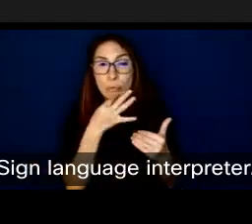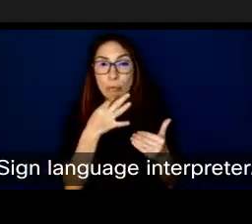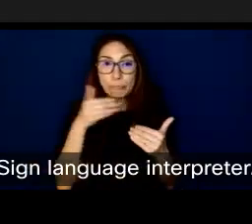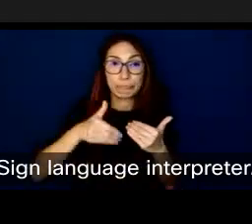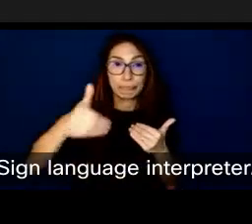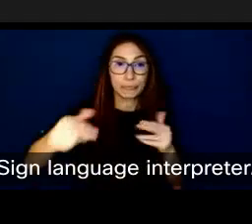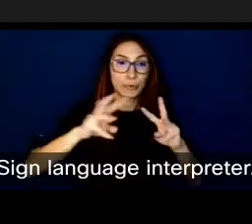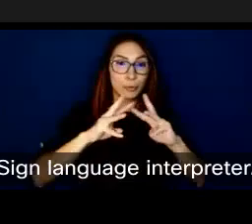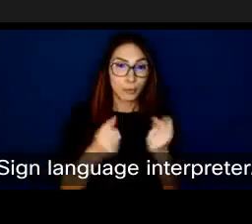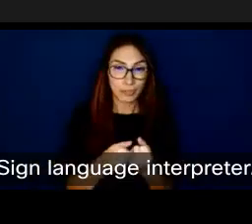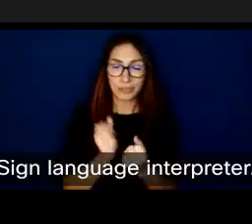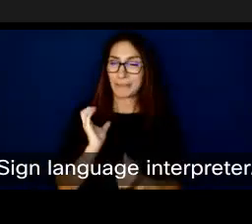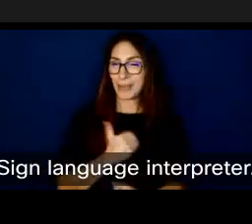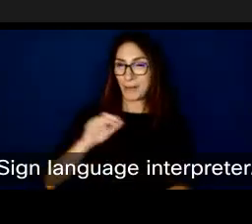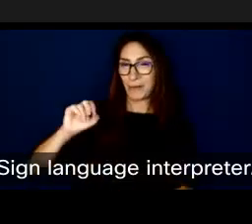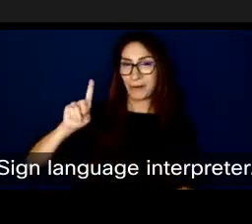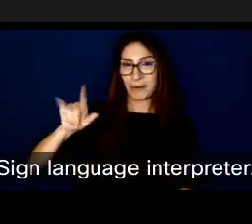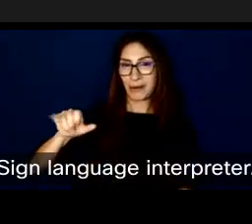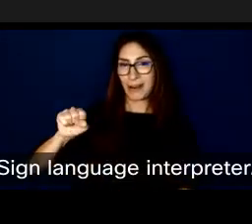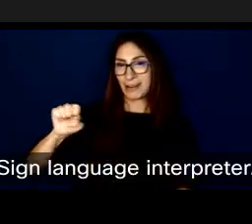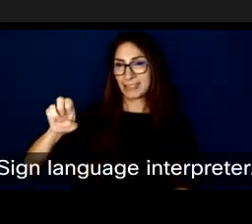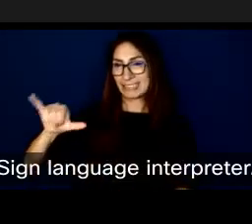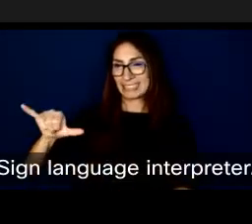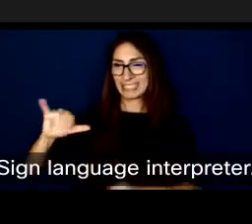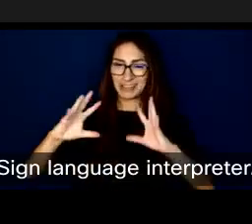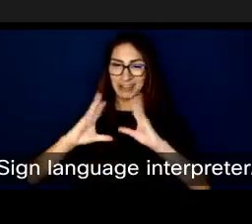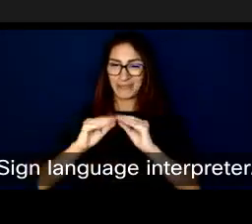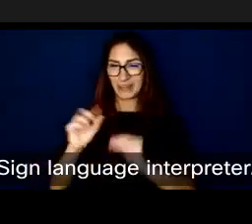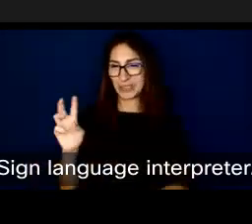I would like to, for all of us to extend a huge heartfelt thank